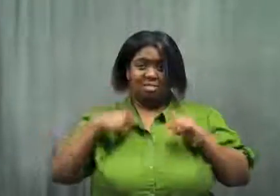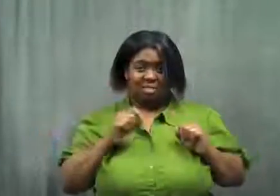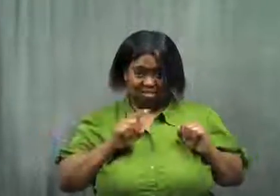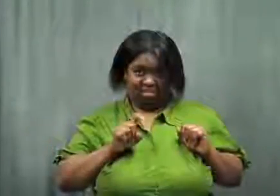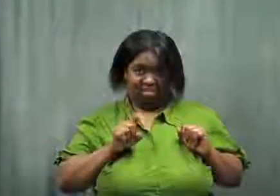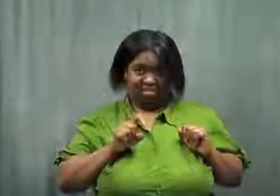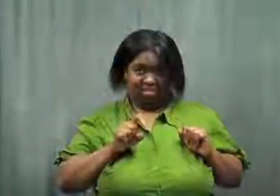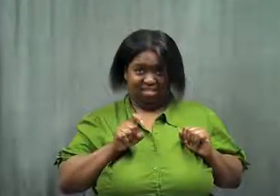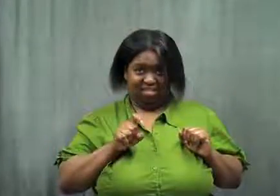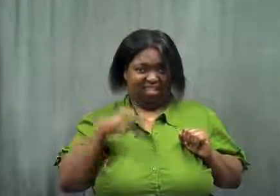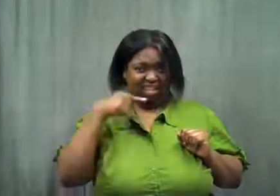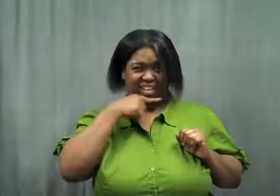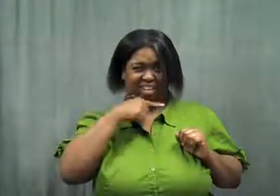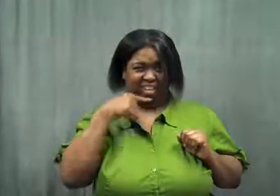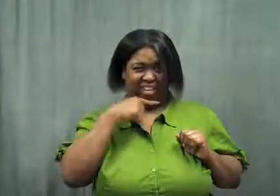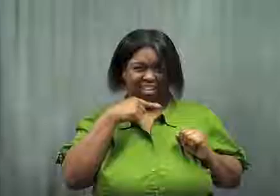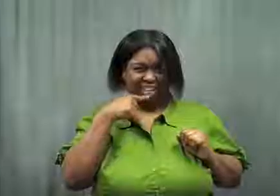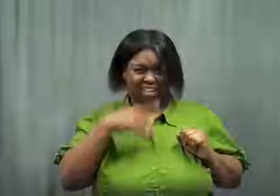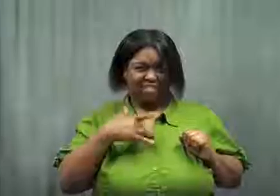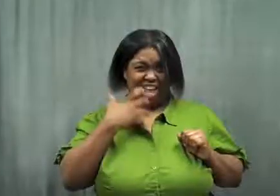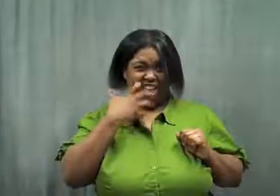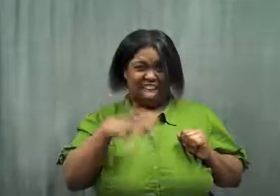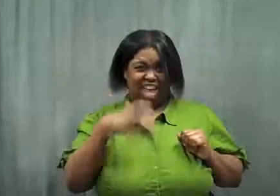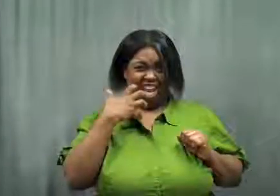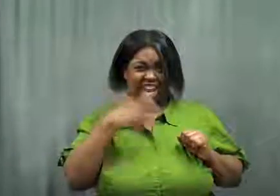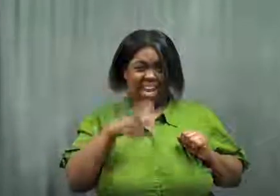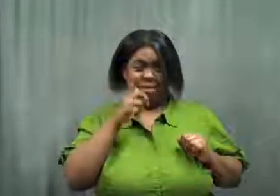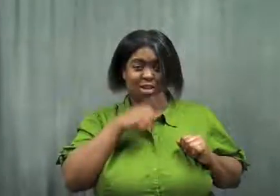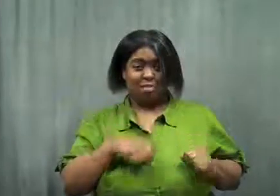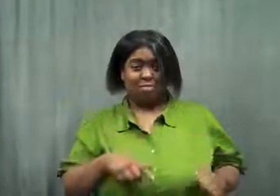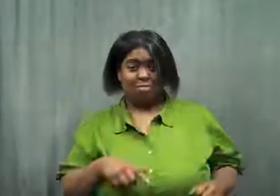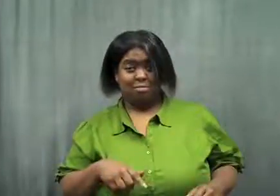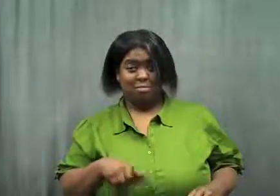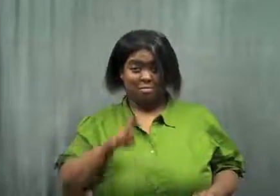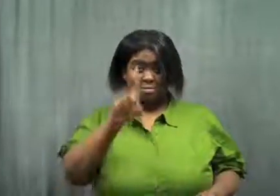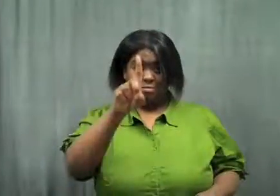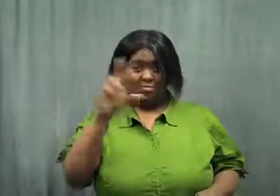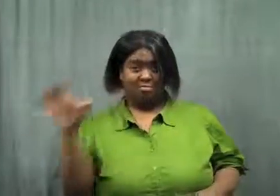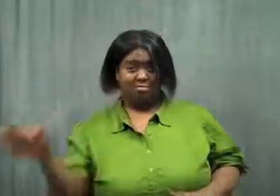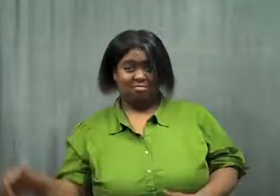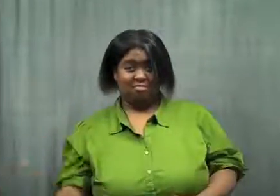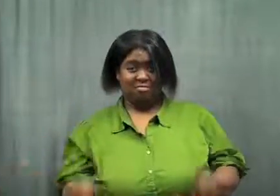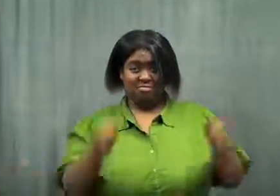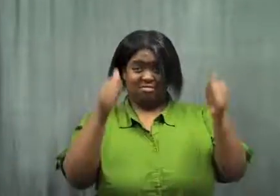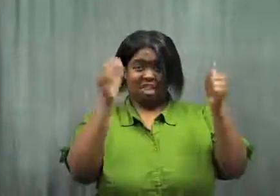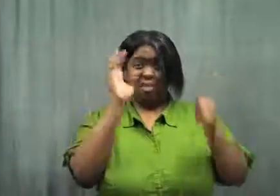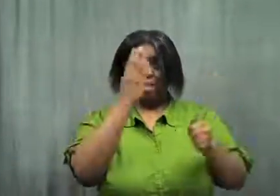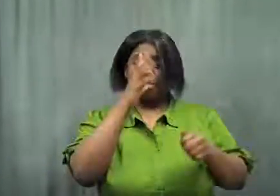I said, "Really? You’re lying... I feel the heat!!!" My sister big mirror and held it up.